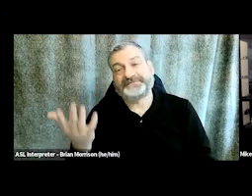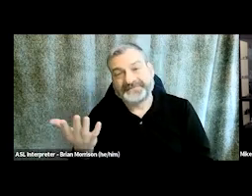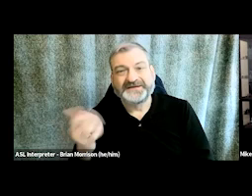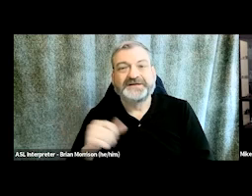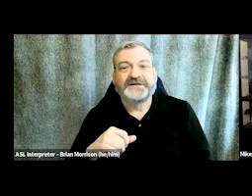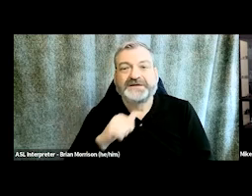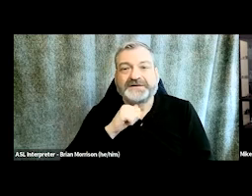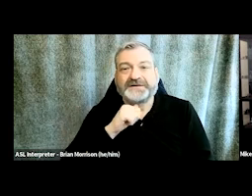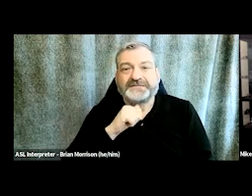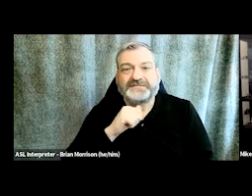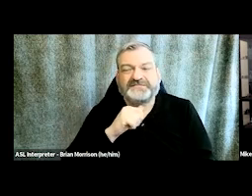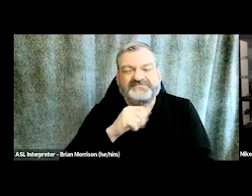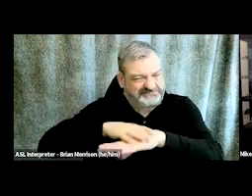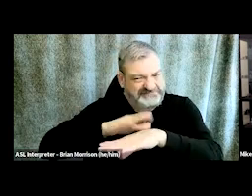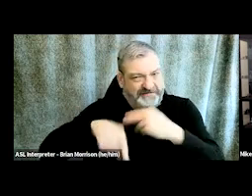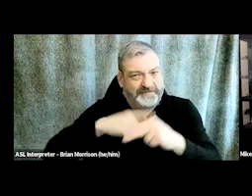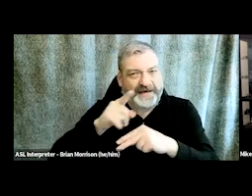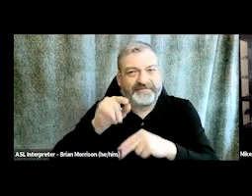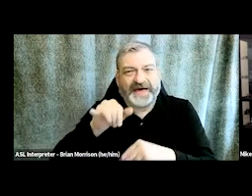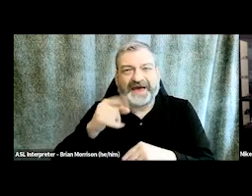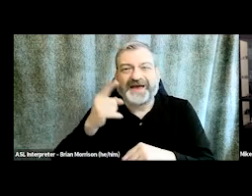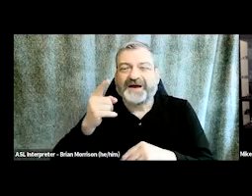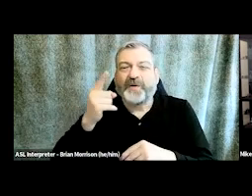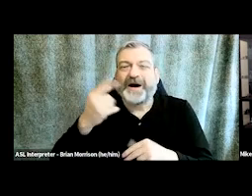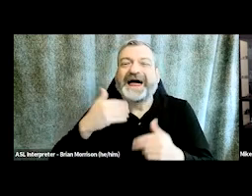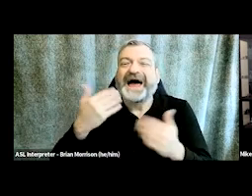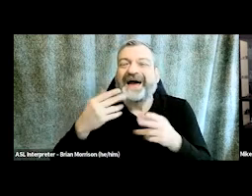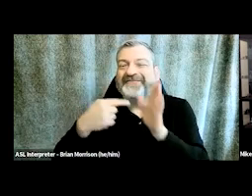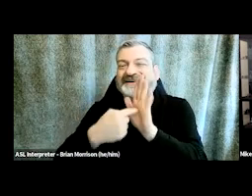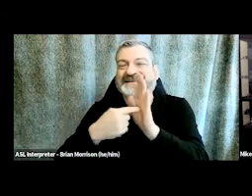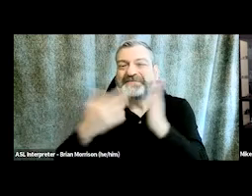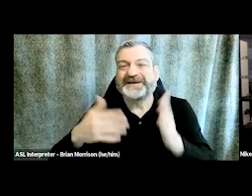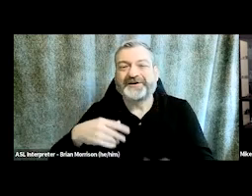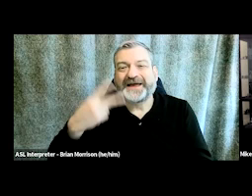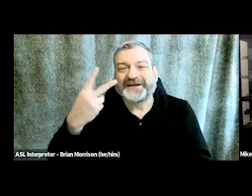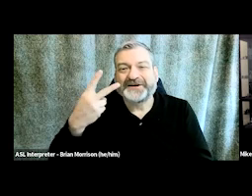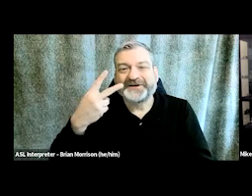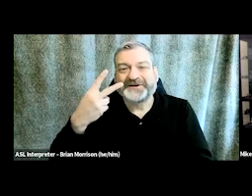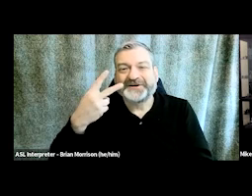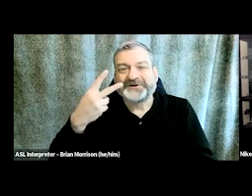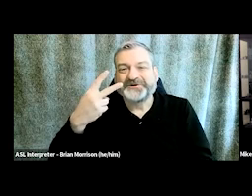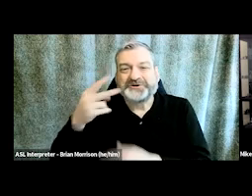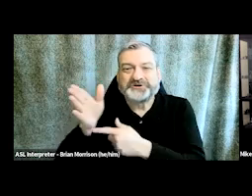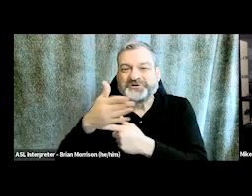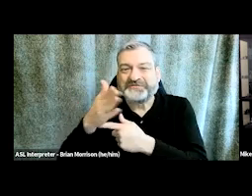here, which is two carp shaped wind socks from Japan.